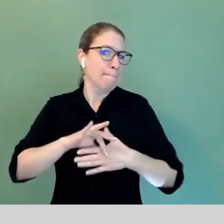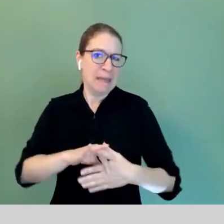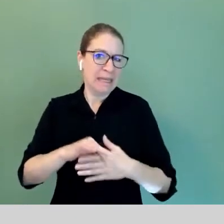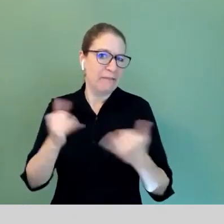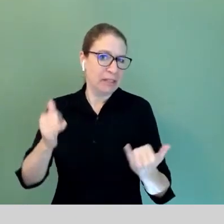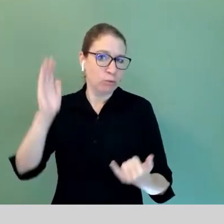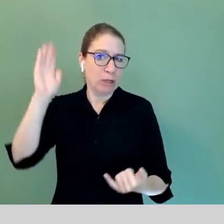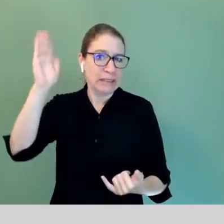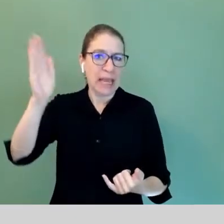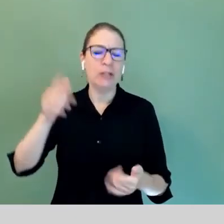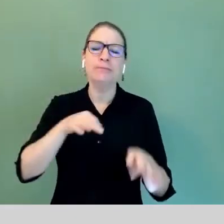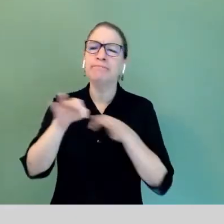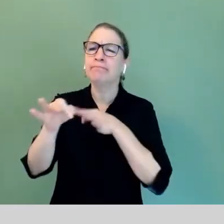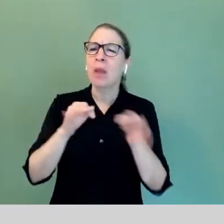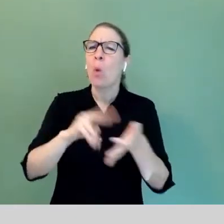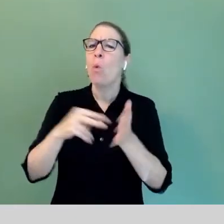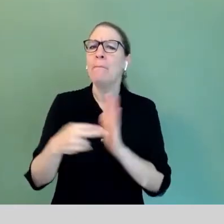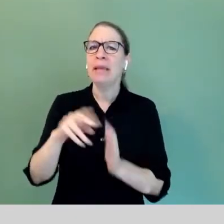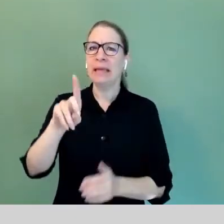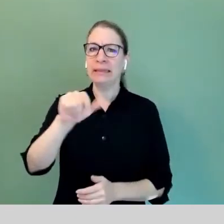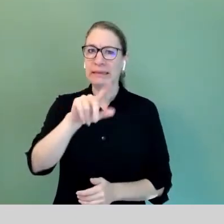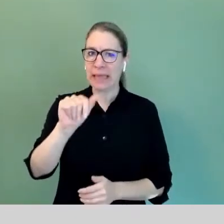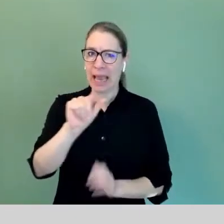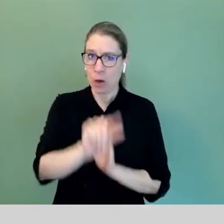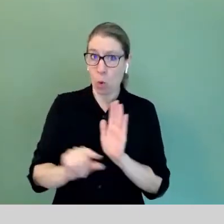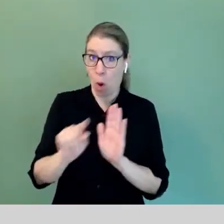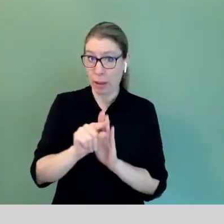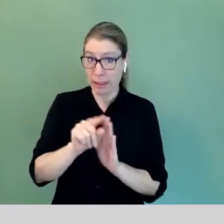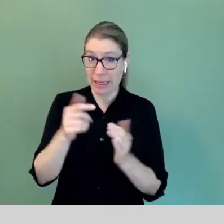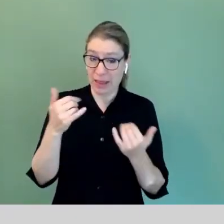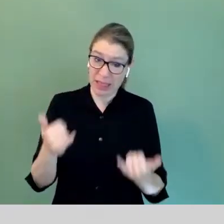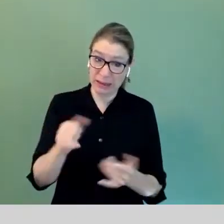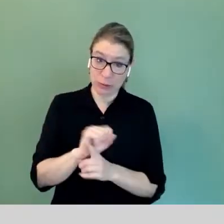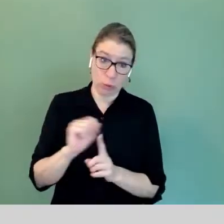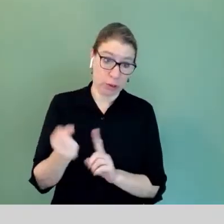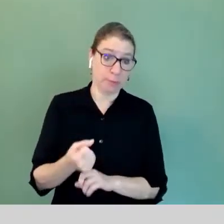and look at what we actually mean by data quality in this particular context.